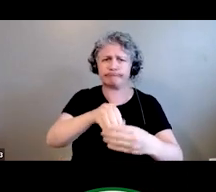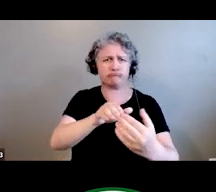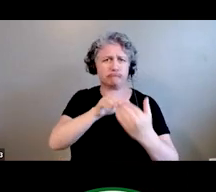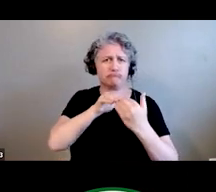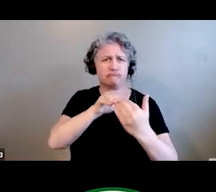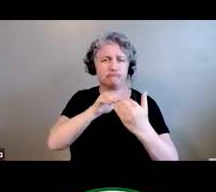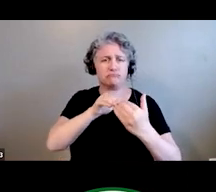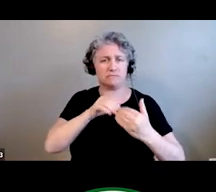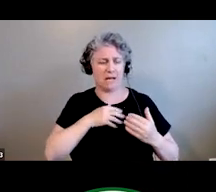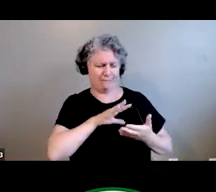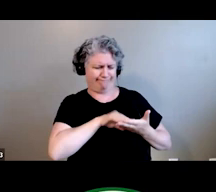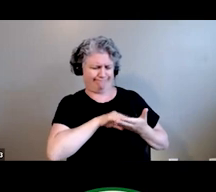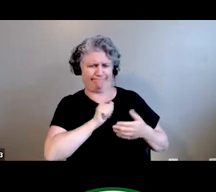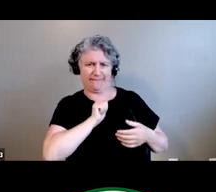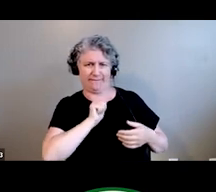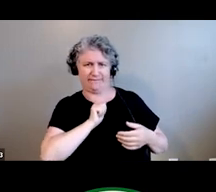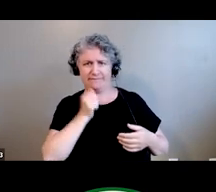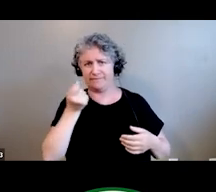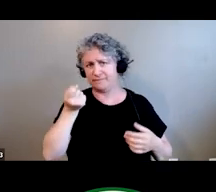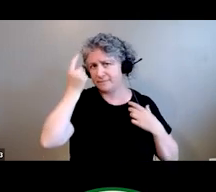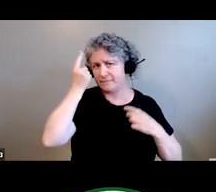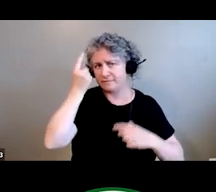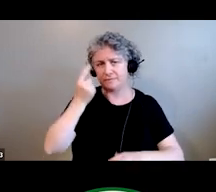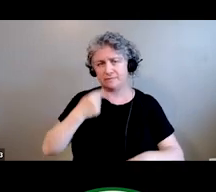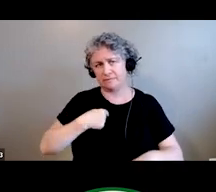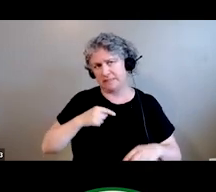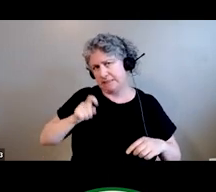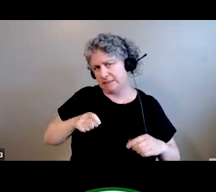So I joined the city council here.